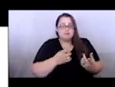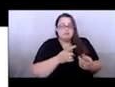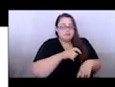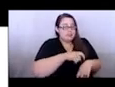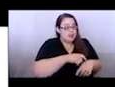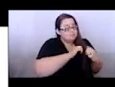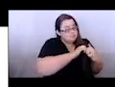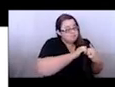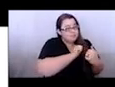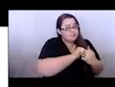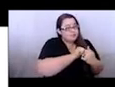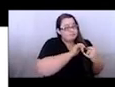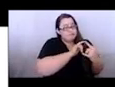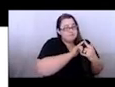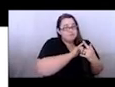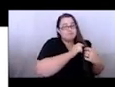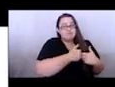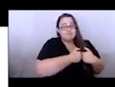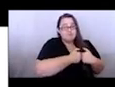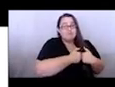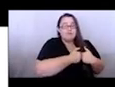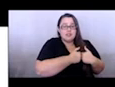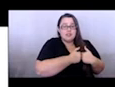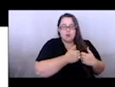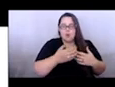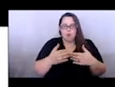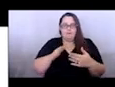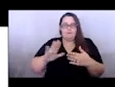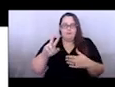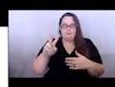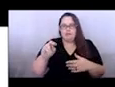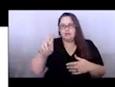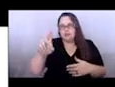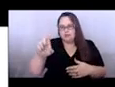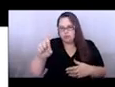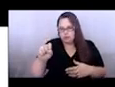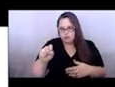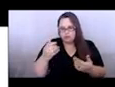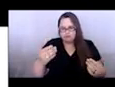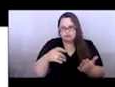Wherever those values mean to you. So go ahead, and I'm going to give you guys some time